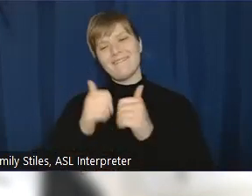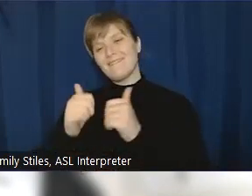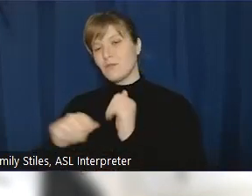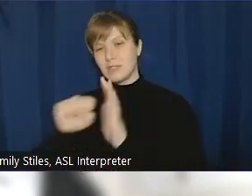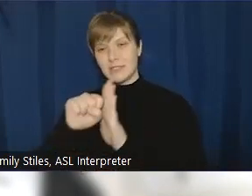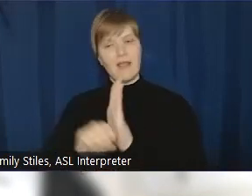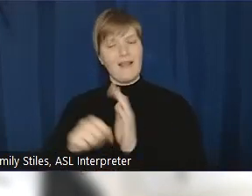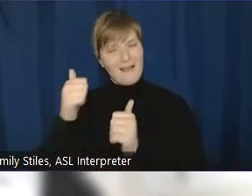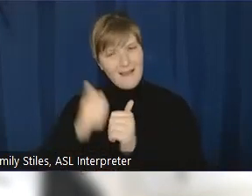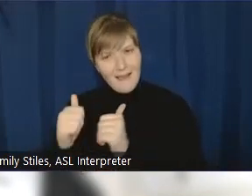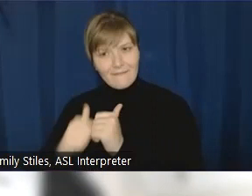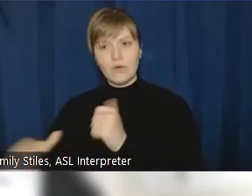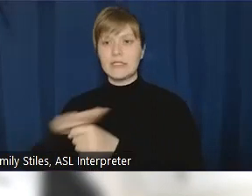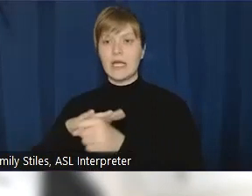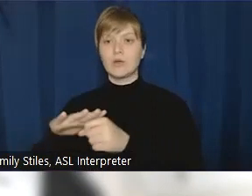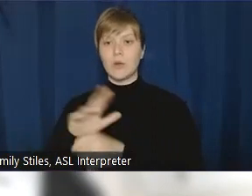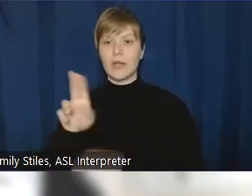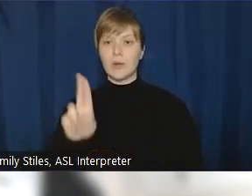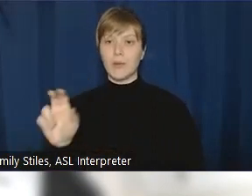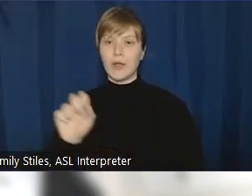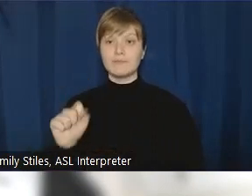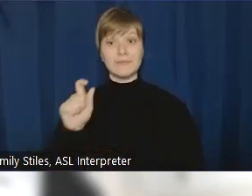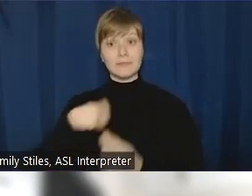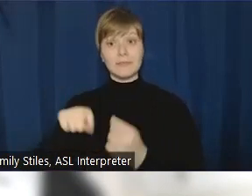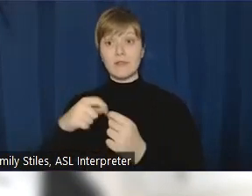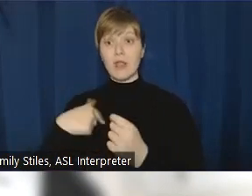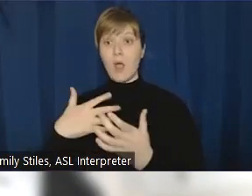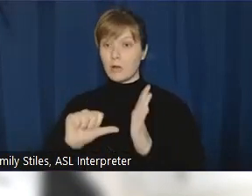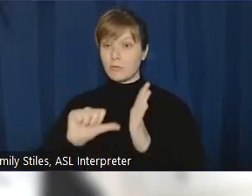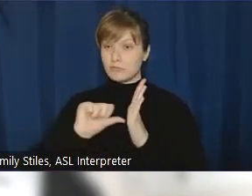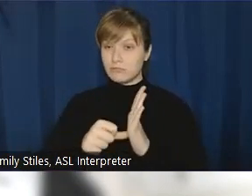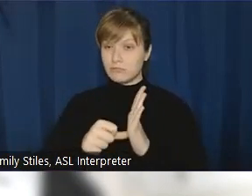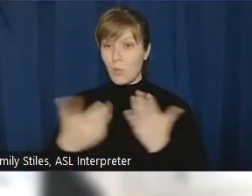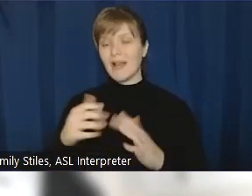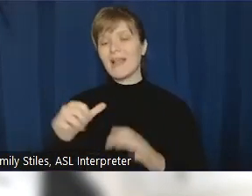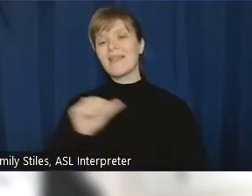But, specifically, I wanted to highlight the Administration for Community Living grants